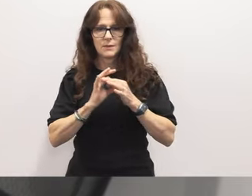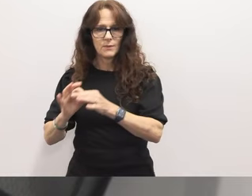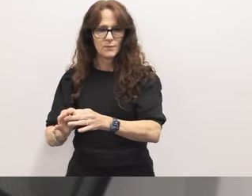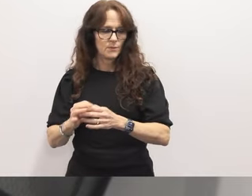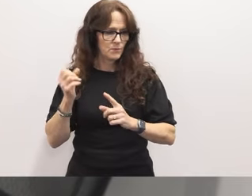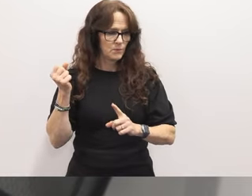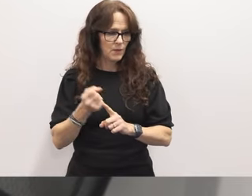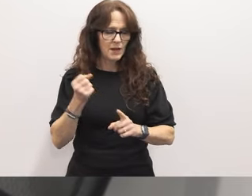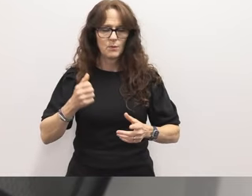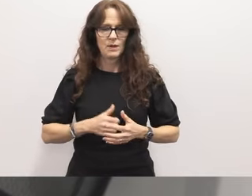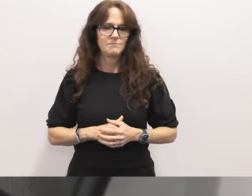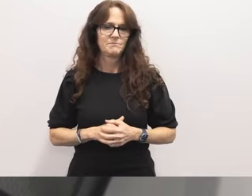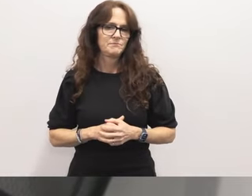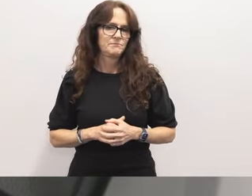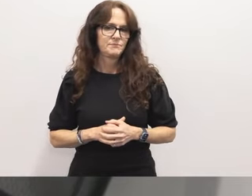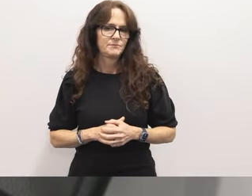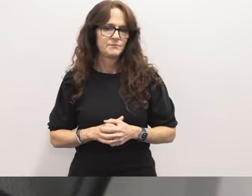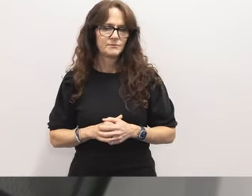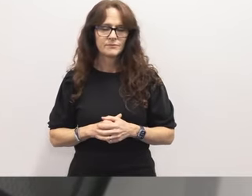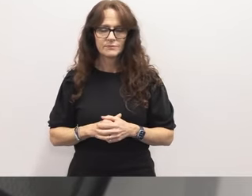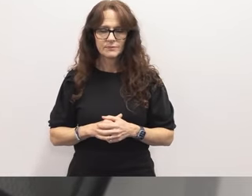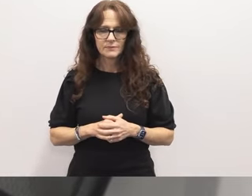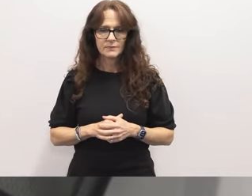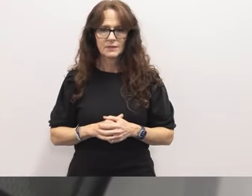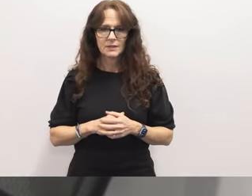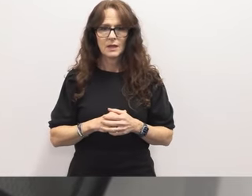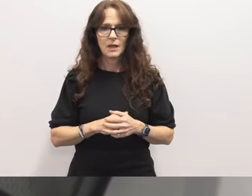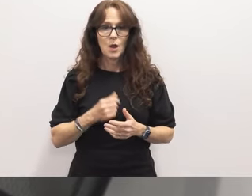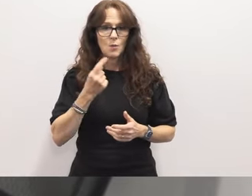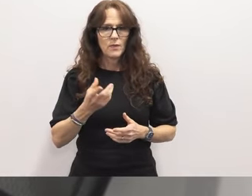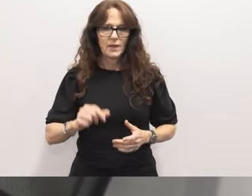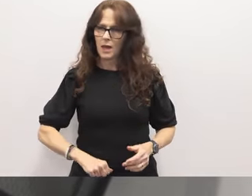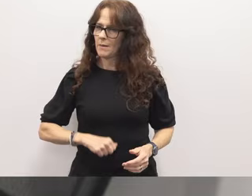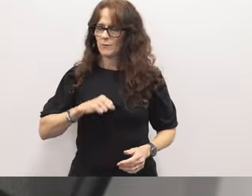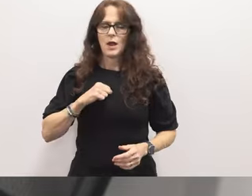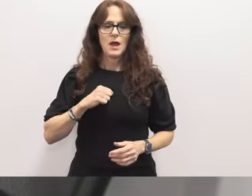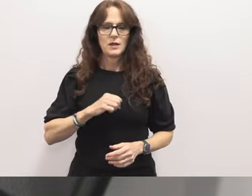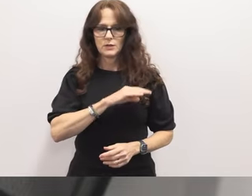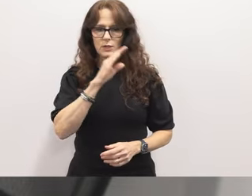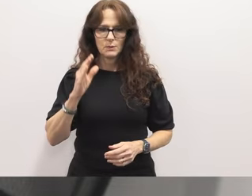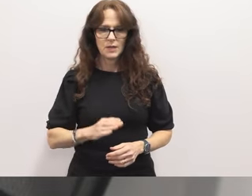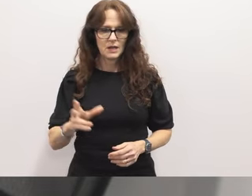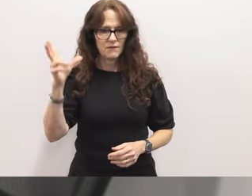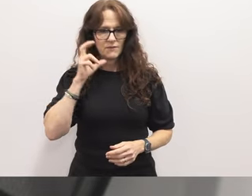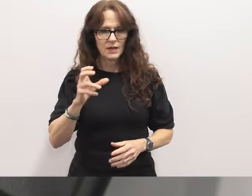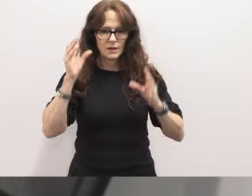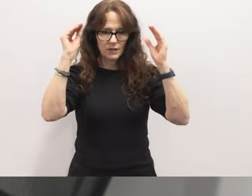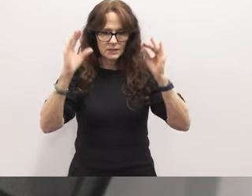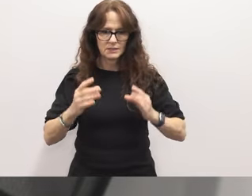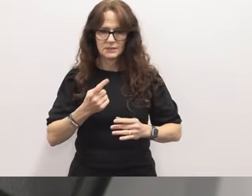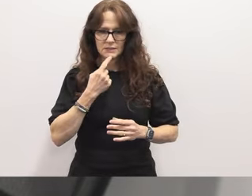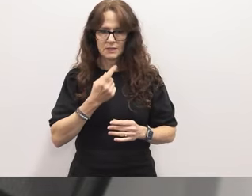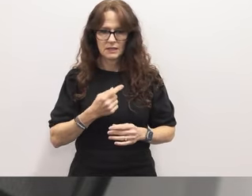One thing that I'm very proud of is you would never hear a teacher say, "That's not my student."